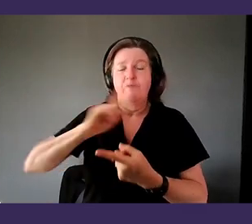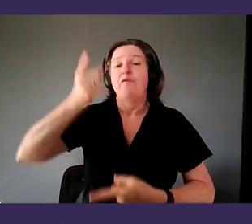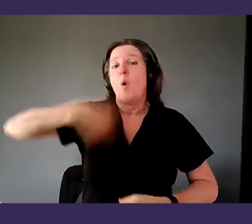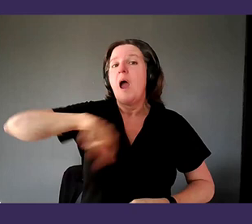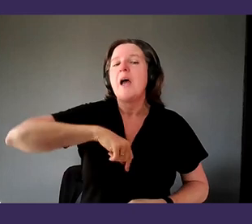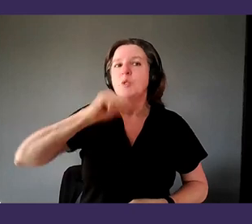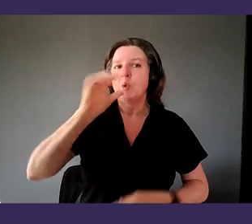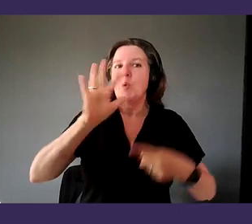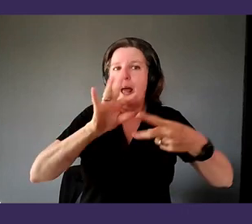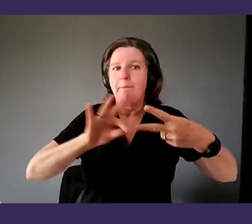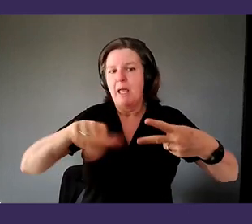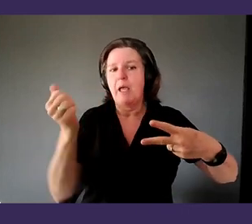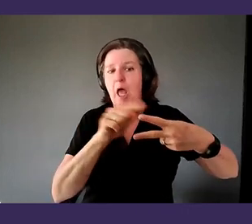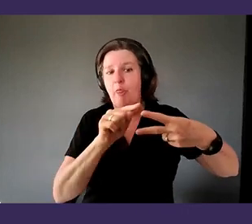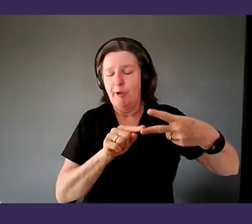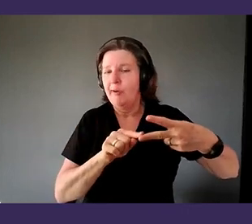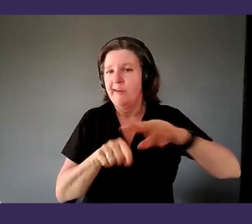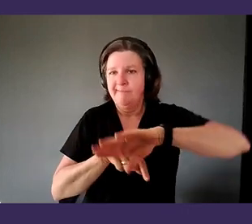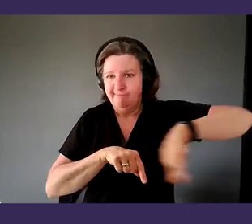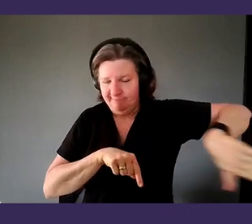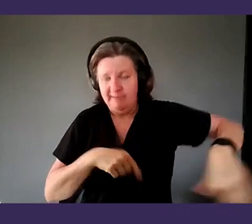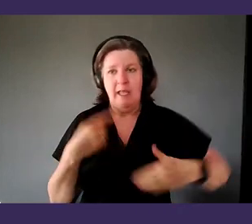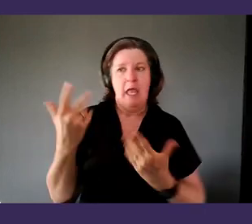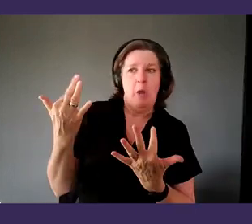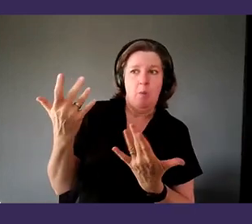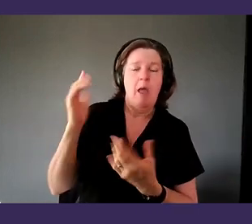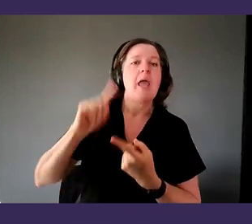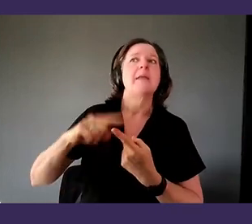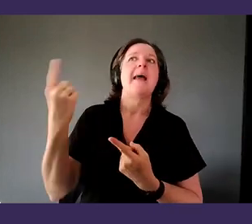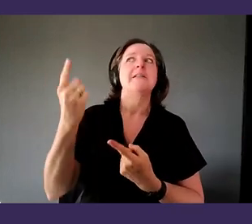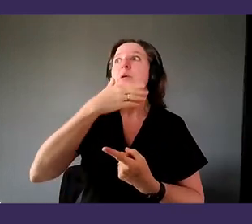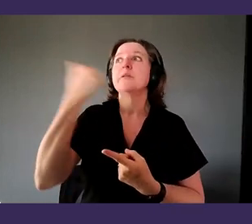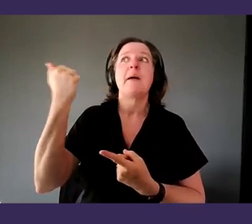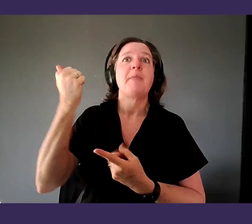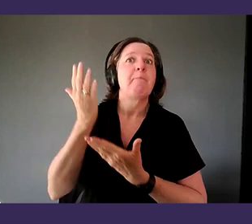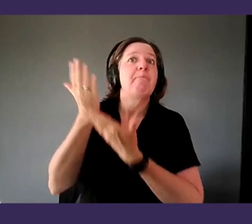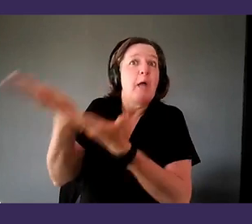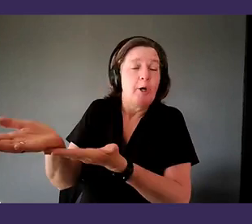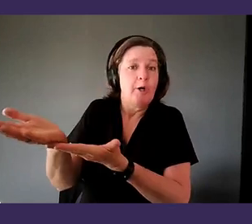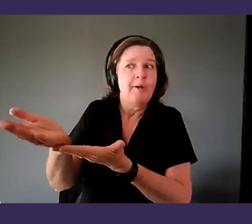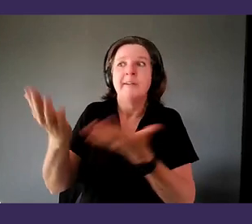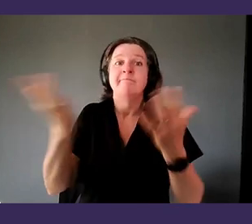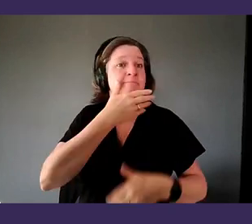and waited out until something better came up. And what better choice for us